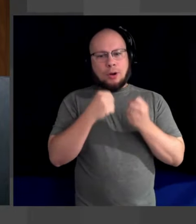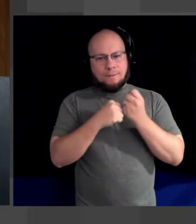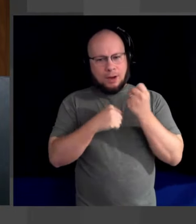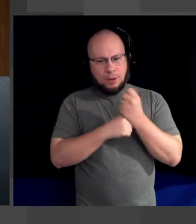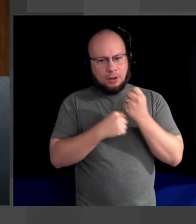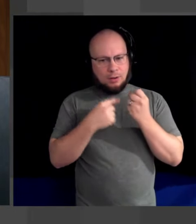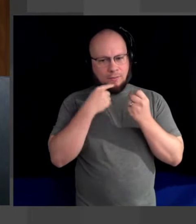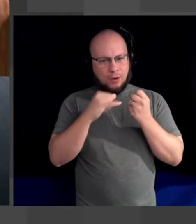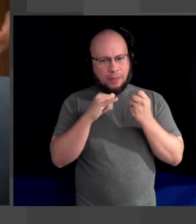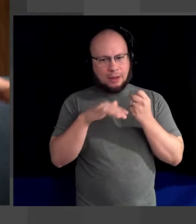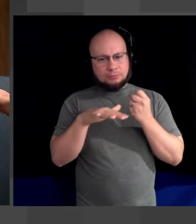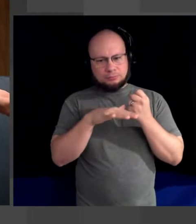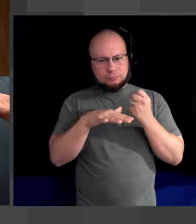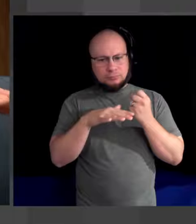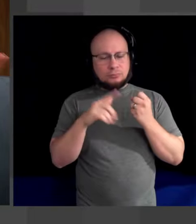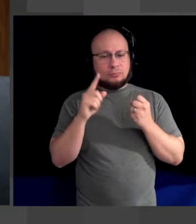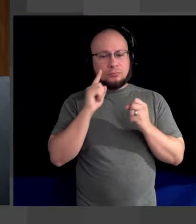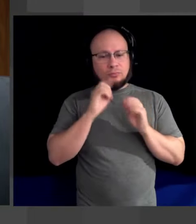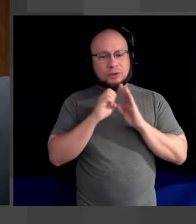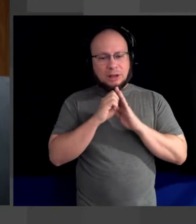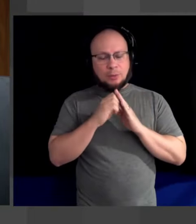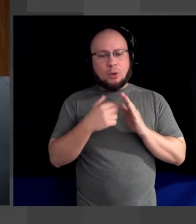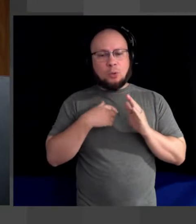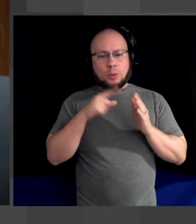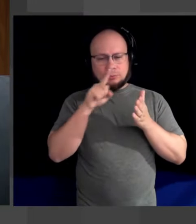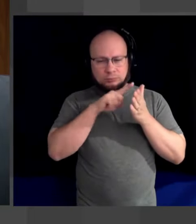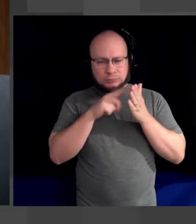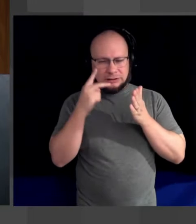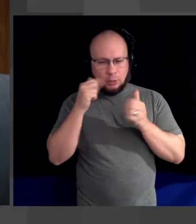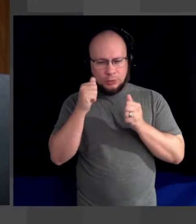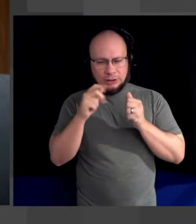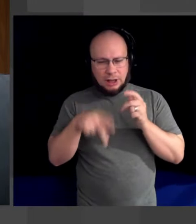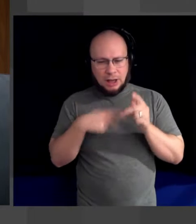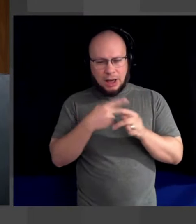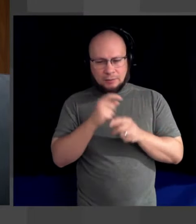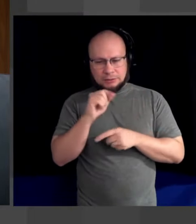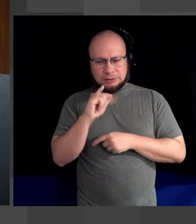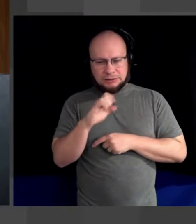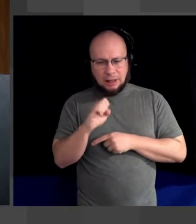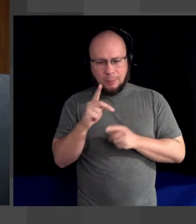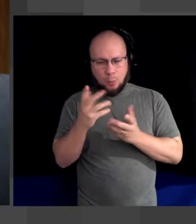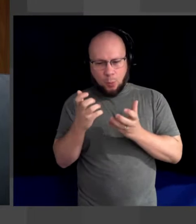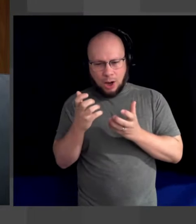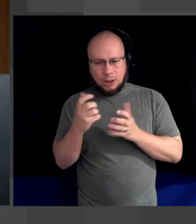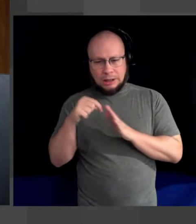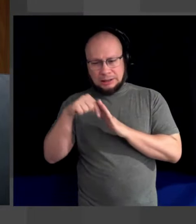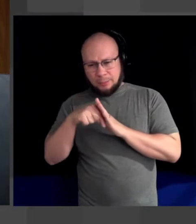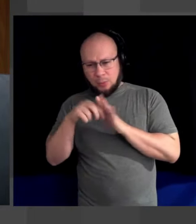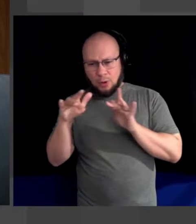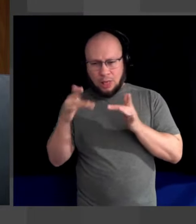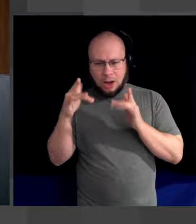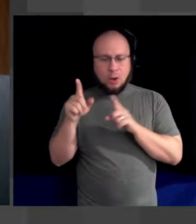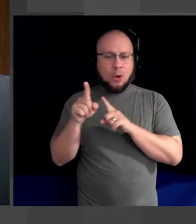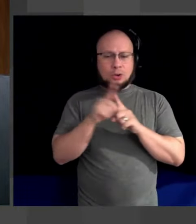SURE THAT WE HAVE VERY GOOD